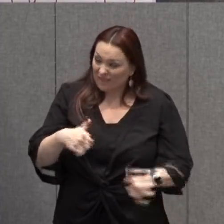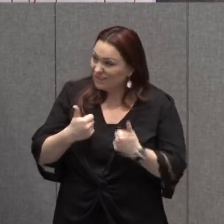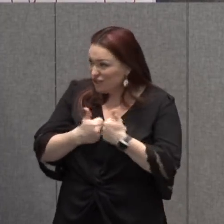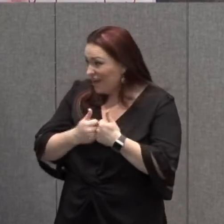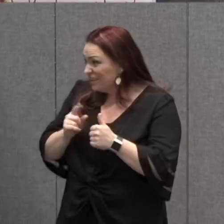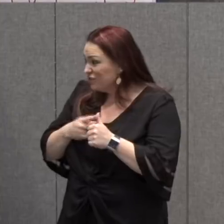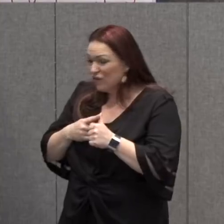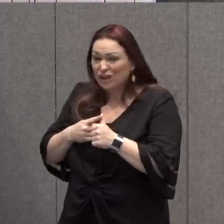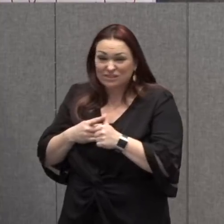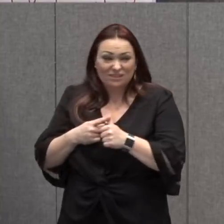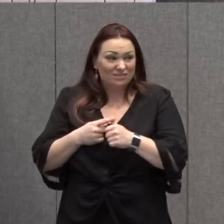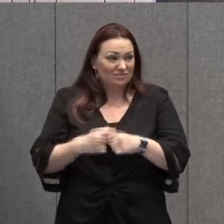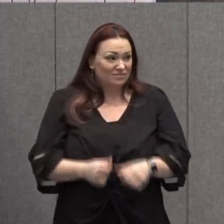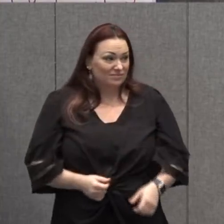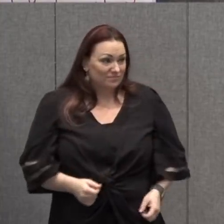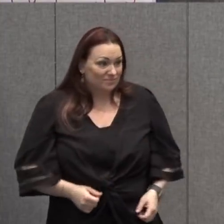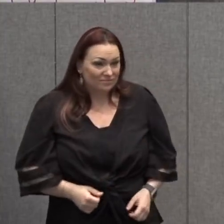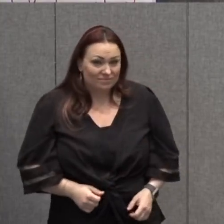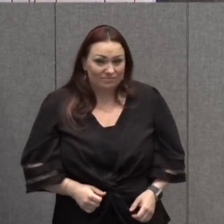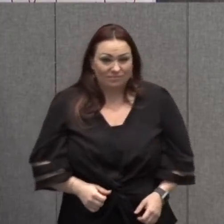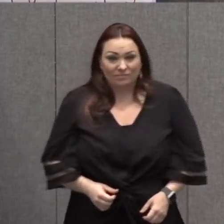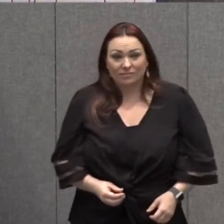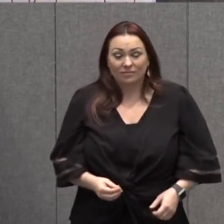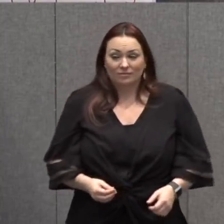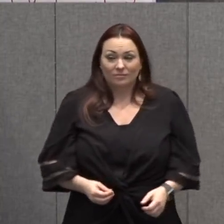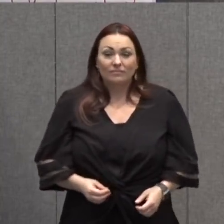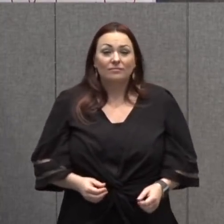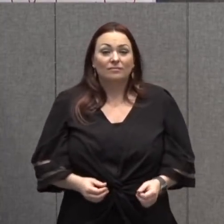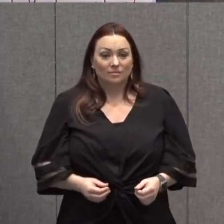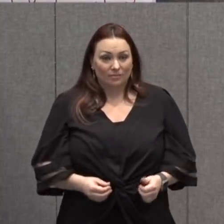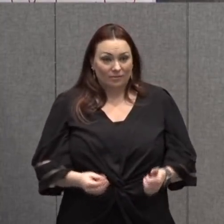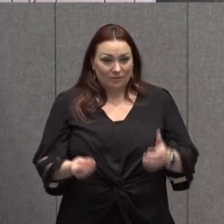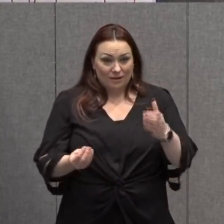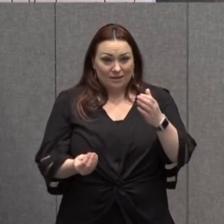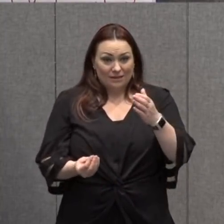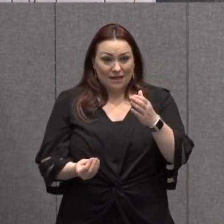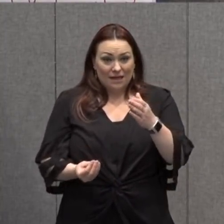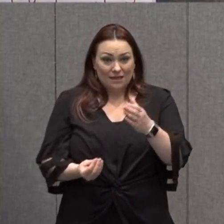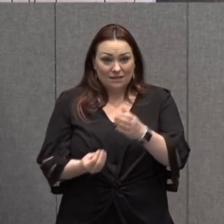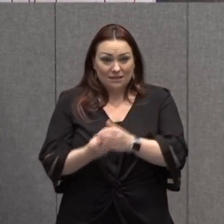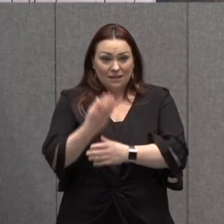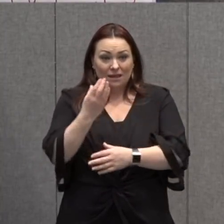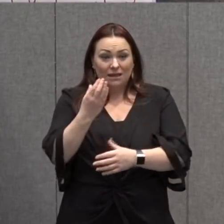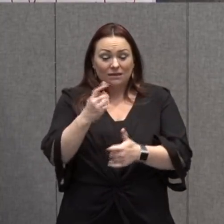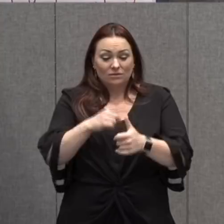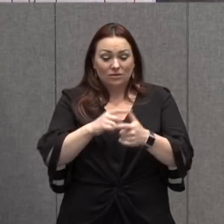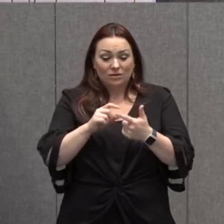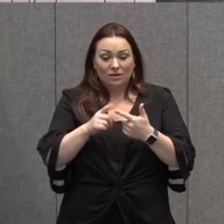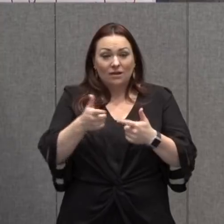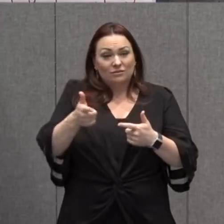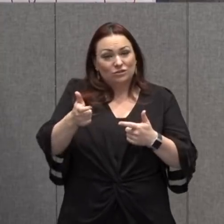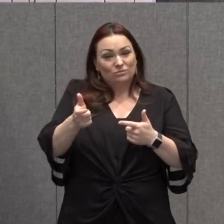[Ms. Maes] Yeah. Okay. [Ms. Maes] Spring, spray, and sprung.